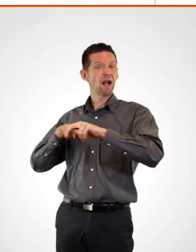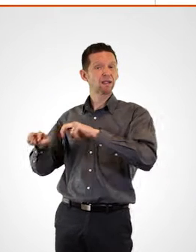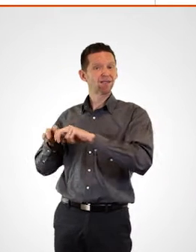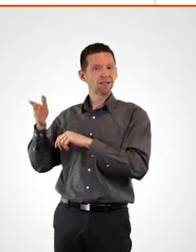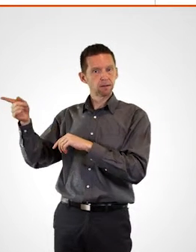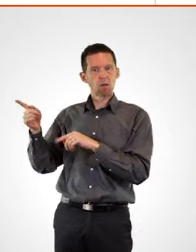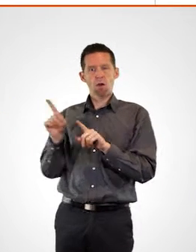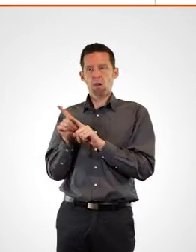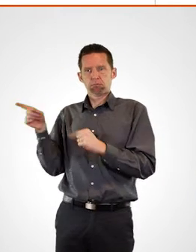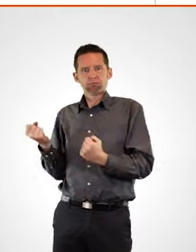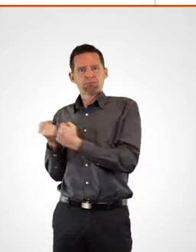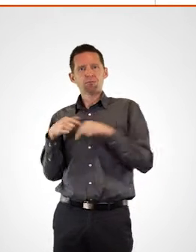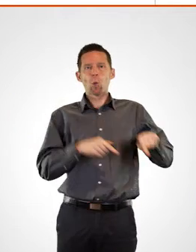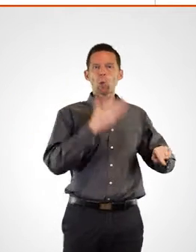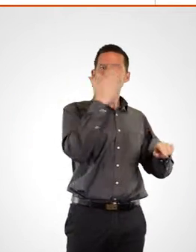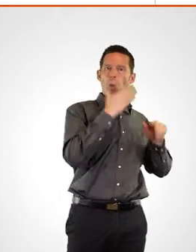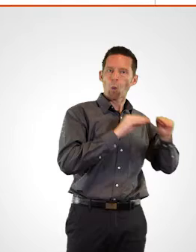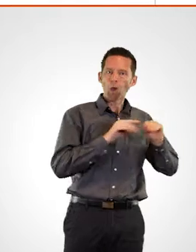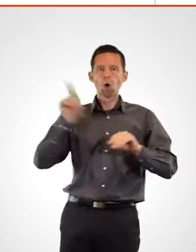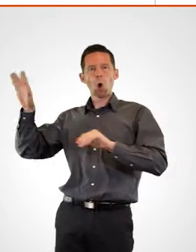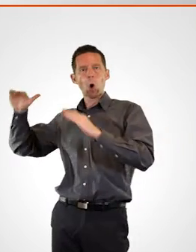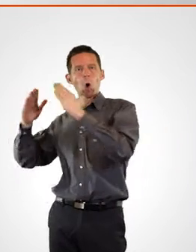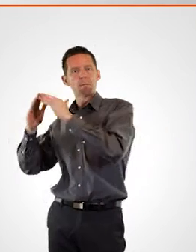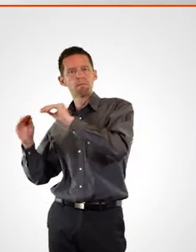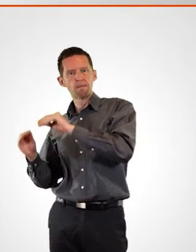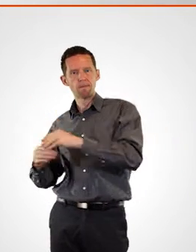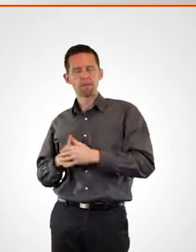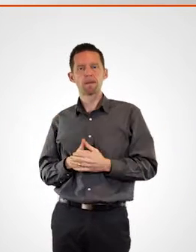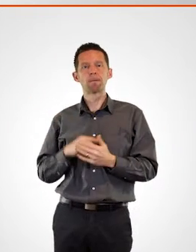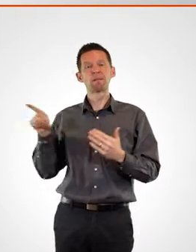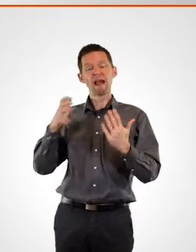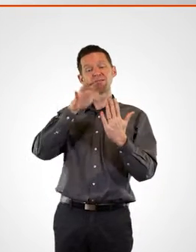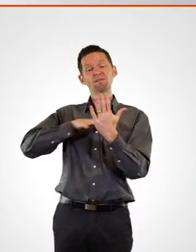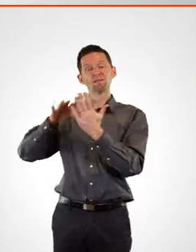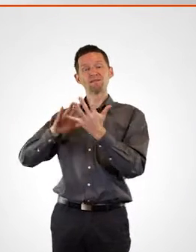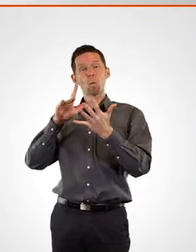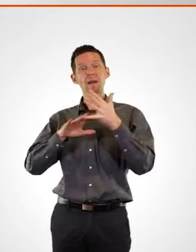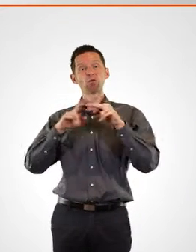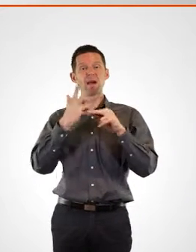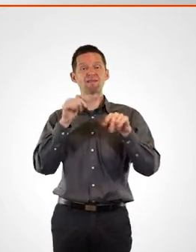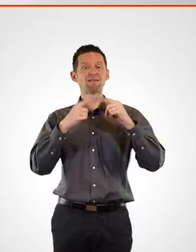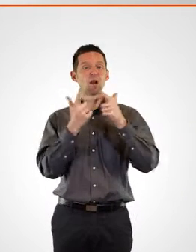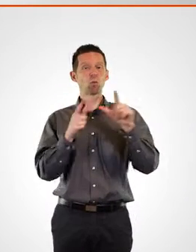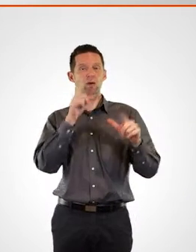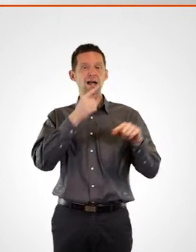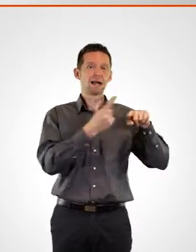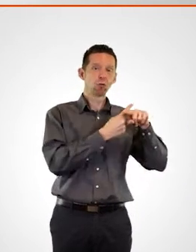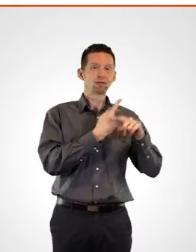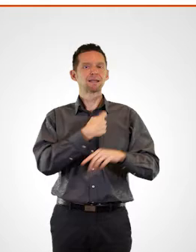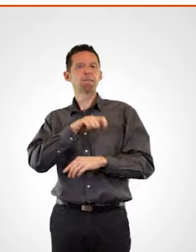which really reinforces and extends their children's learning. The parent pages are available in Spanish and English.